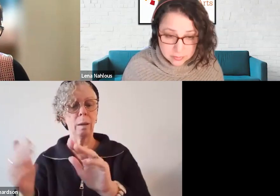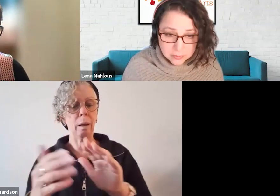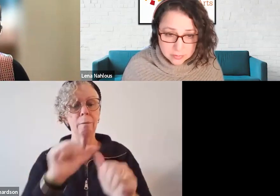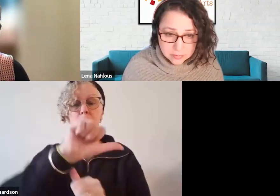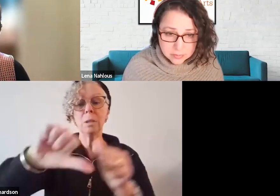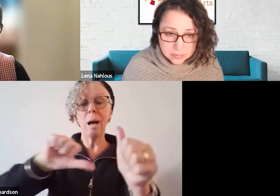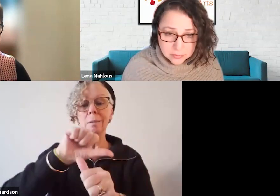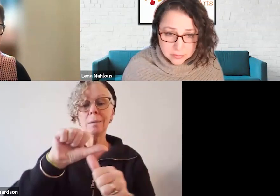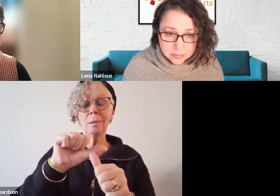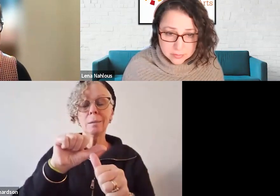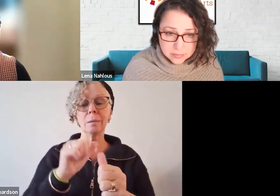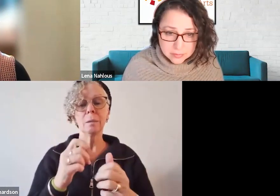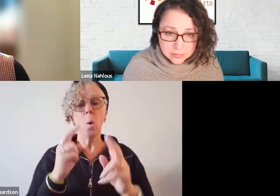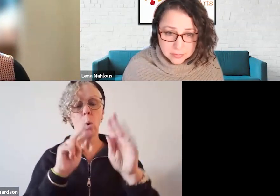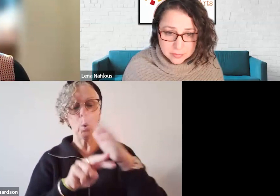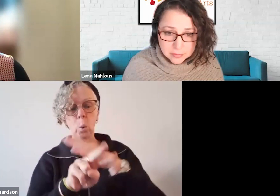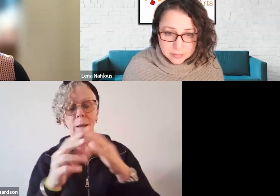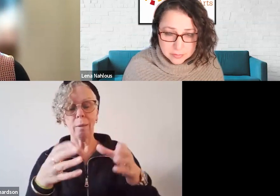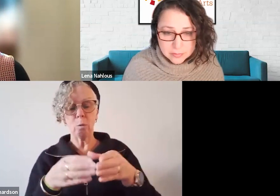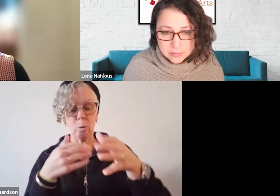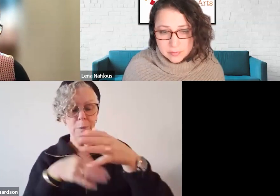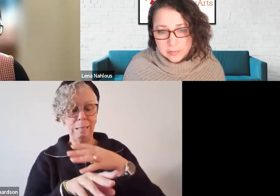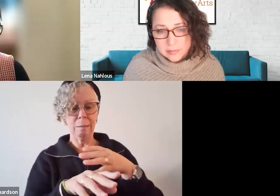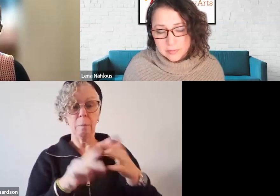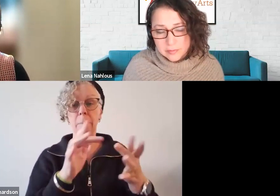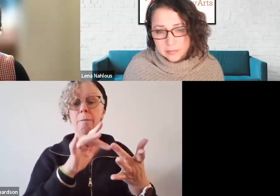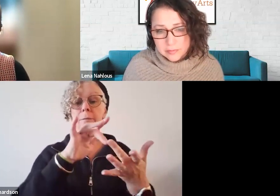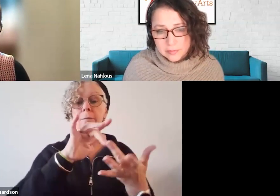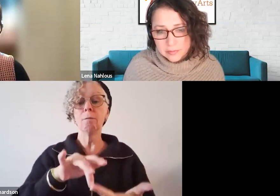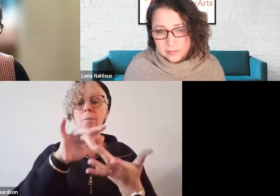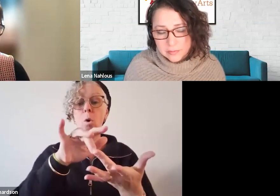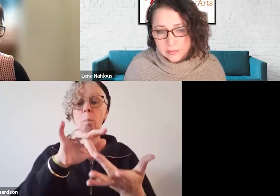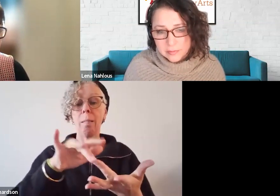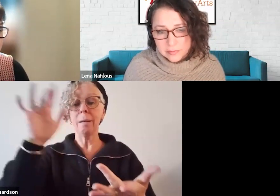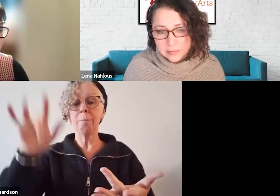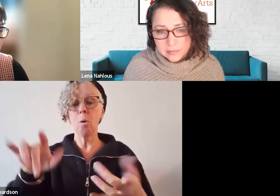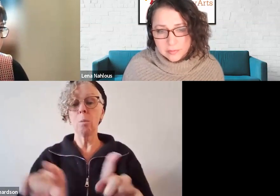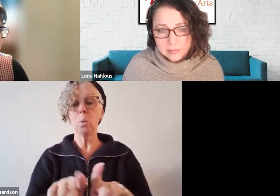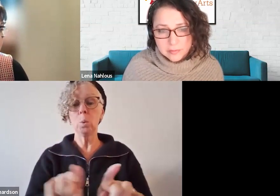including the formal and informal institutions through which the group,